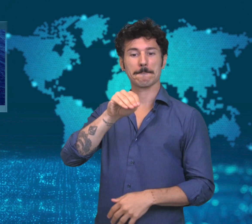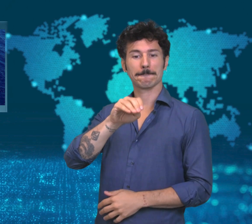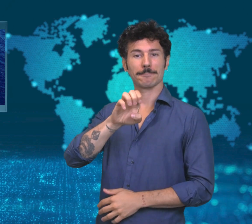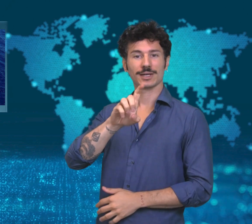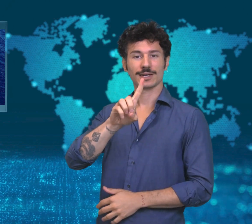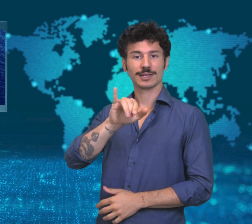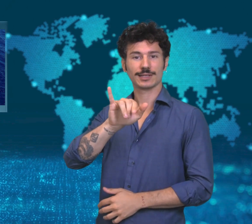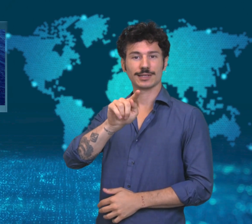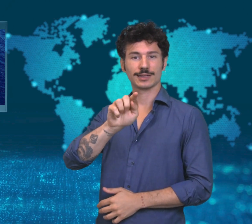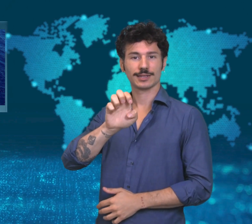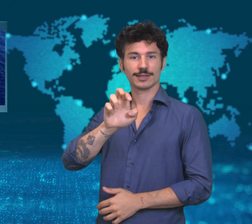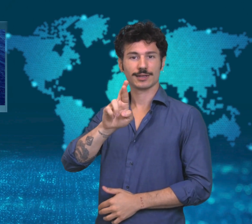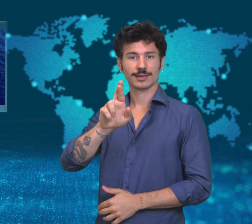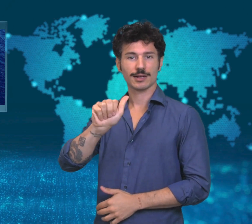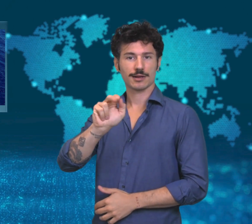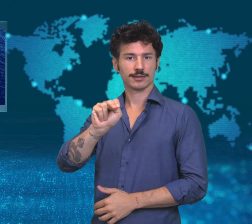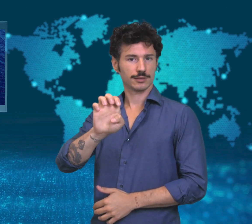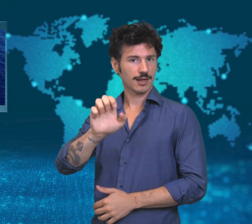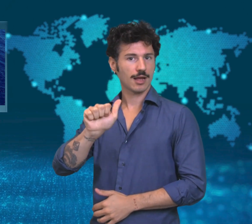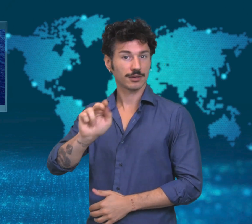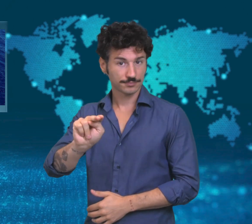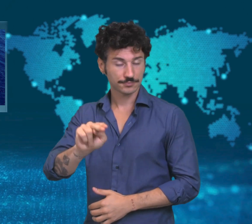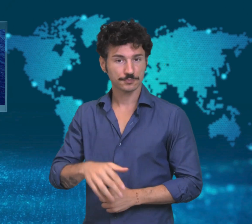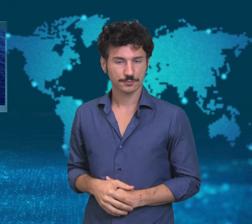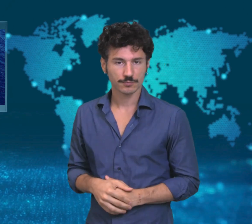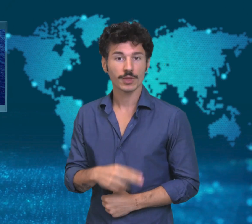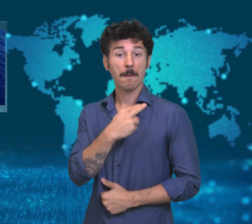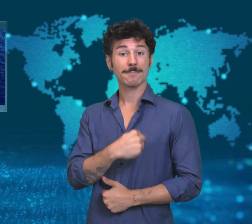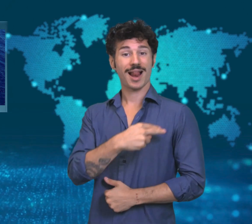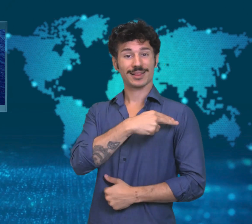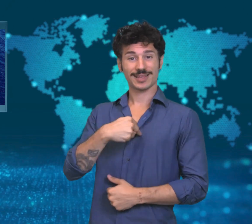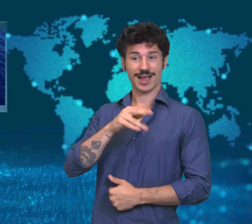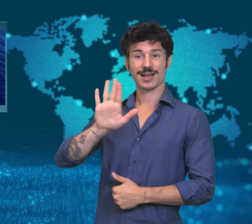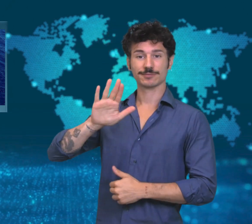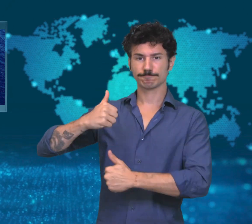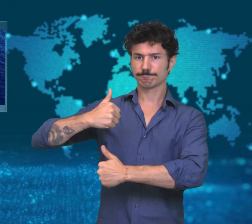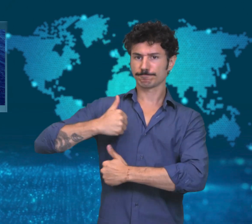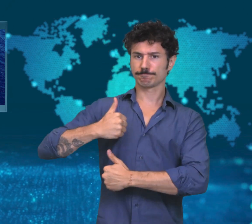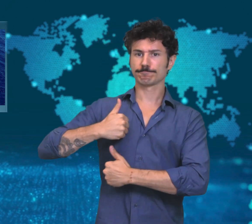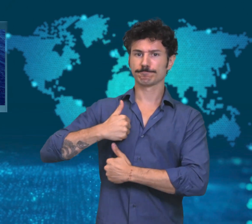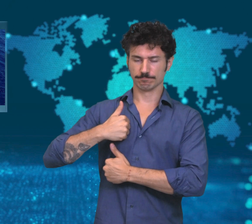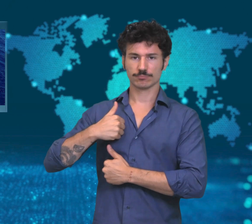floating on a small boat in the Mediterranean Sea.